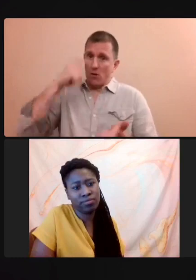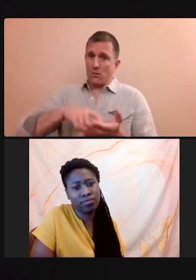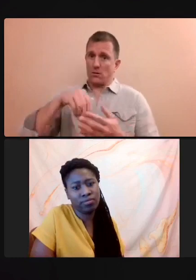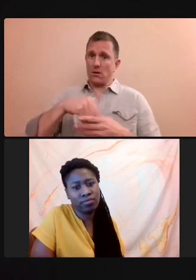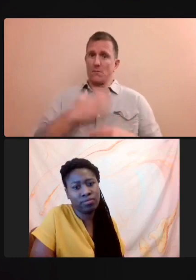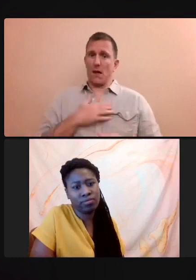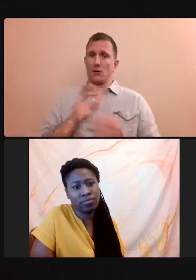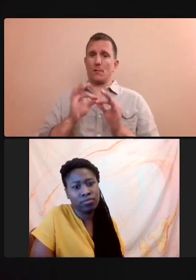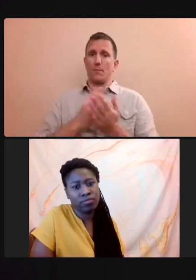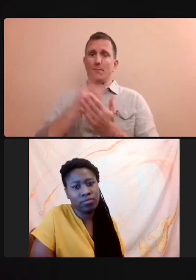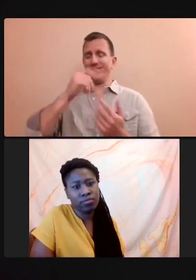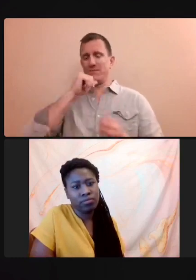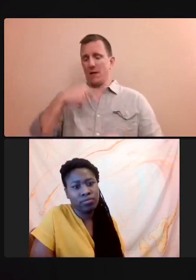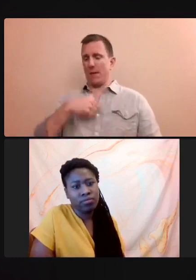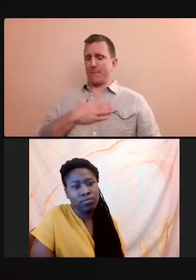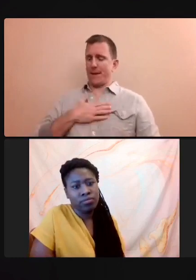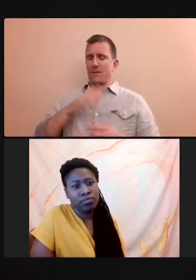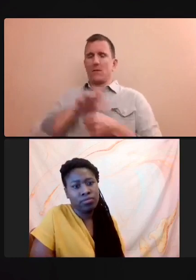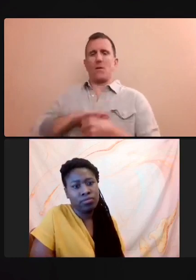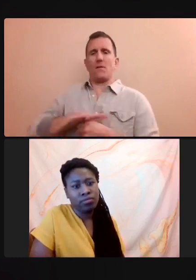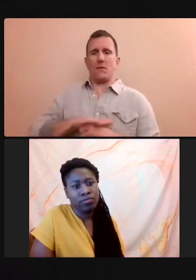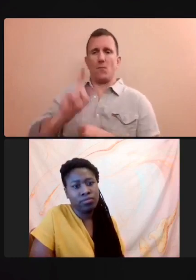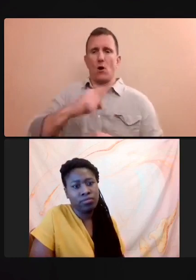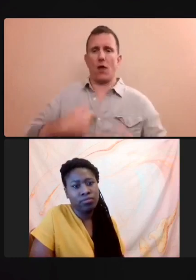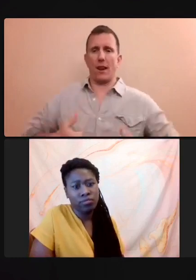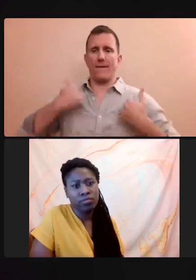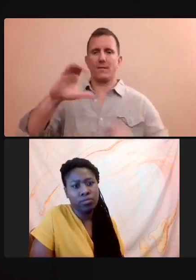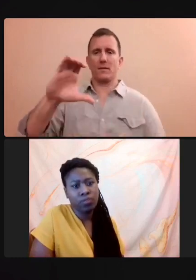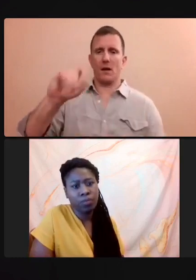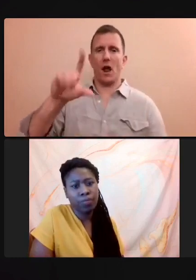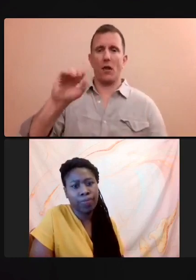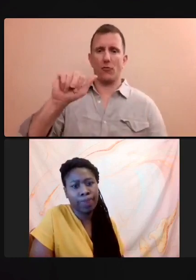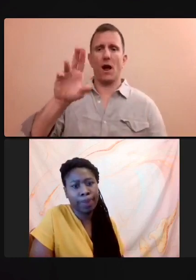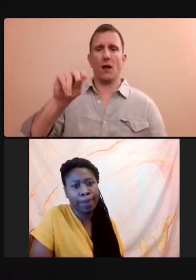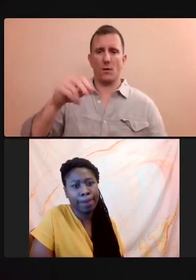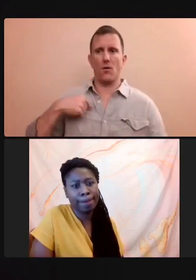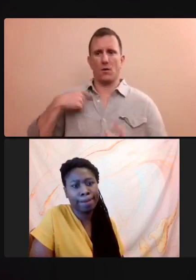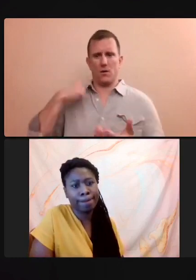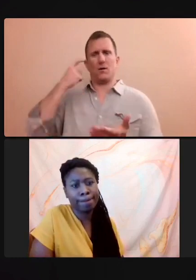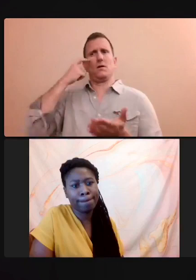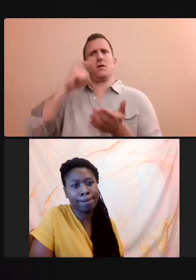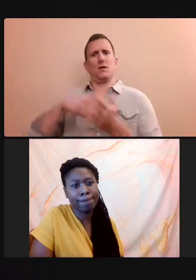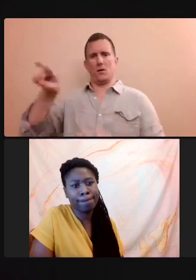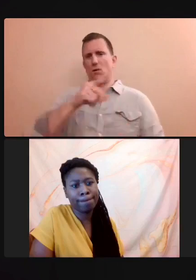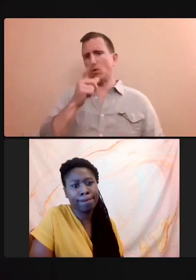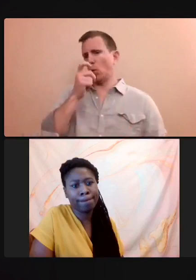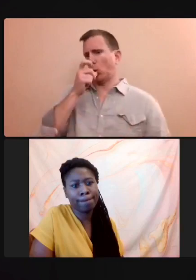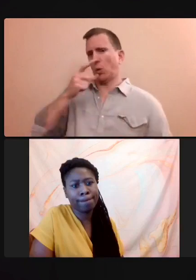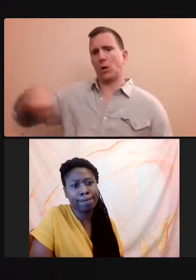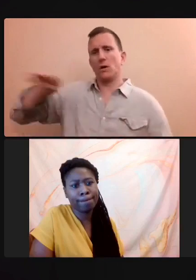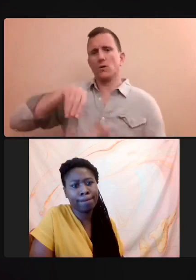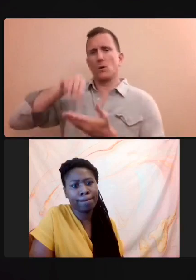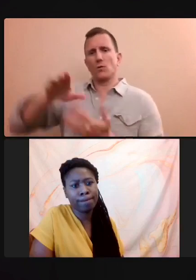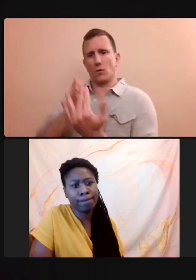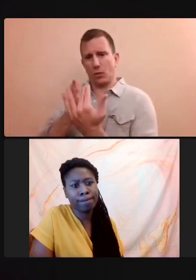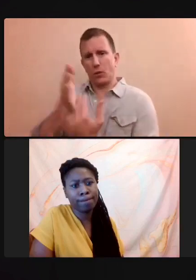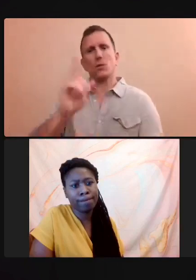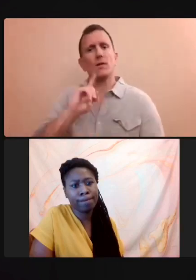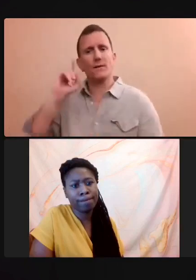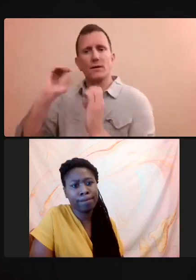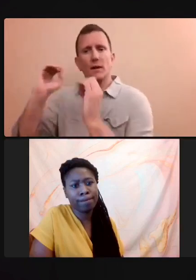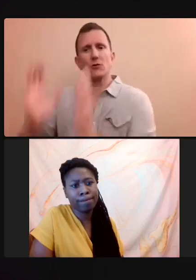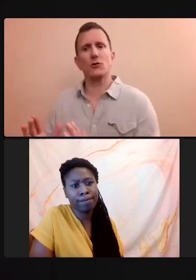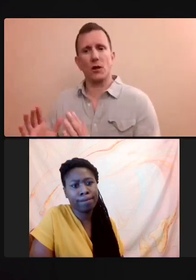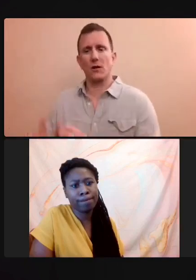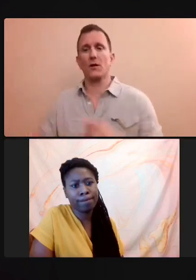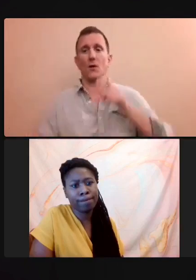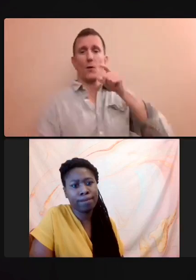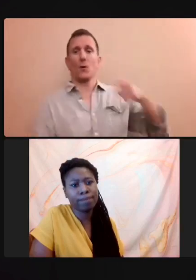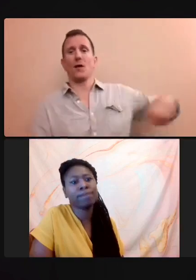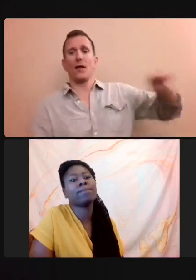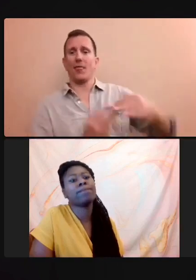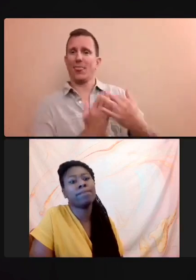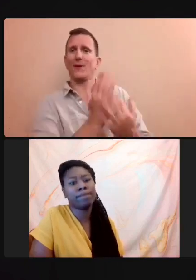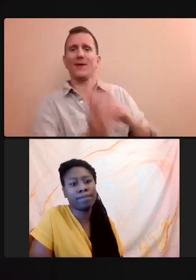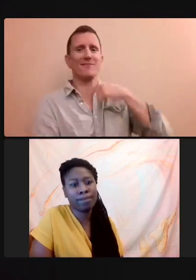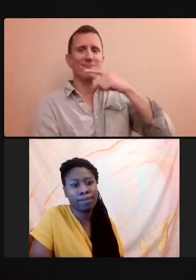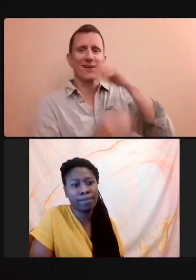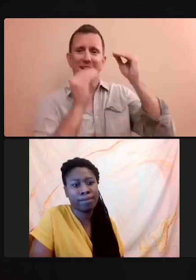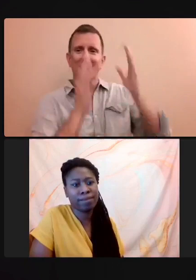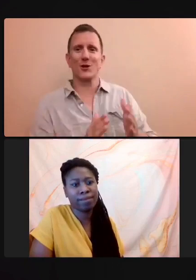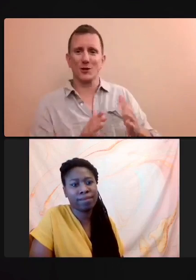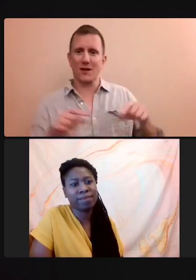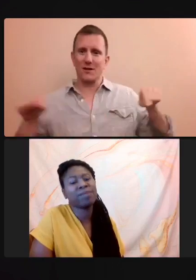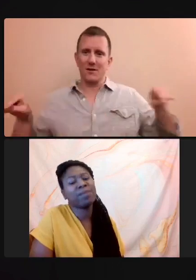So I think that's the point.